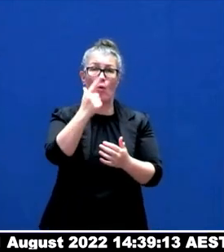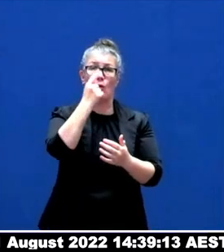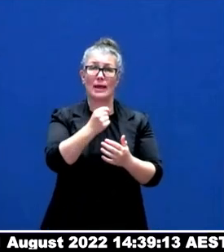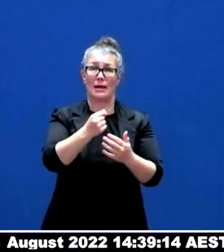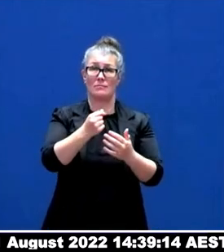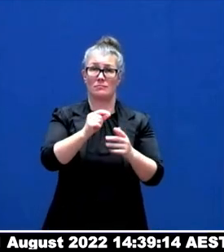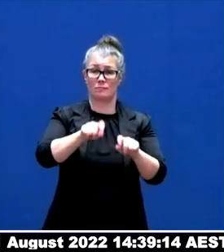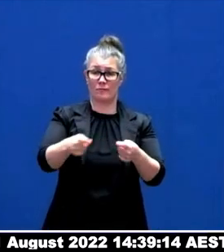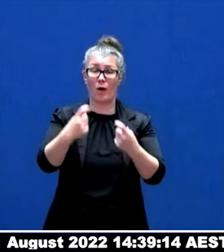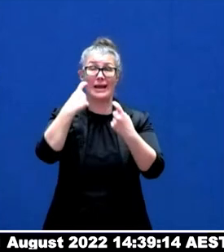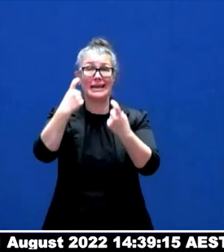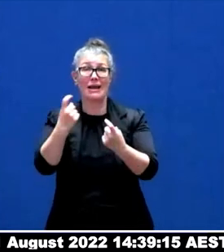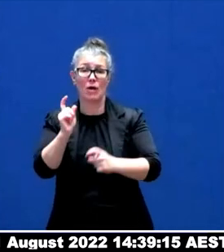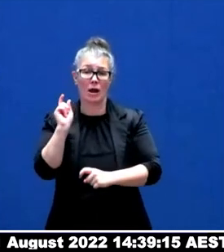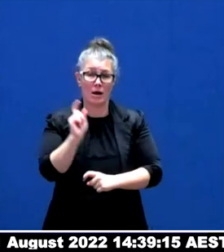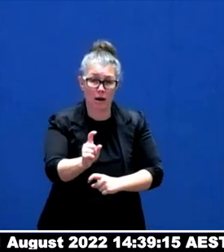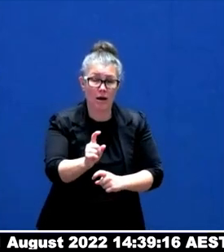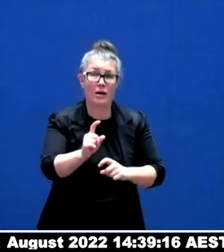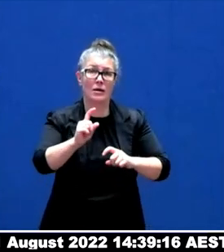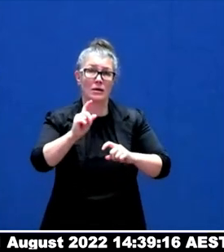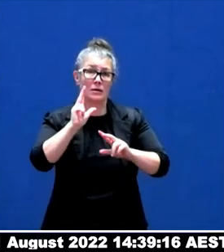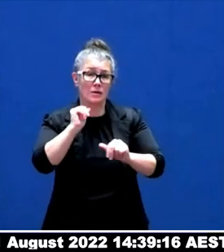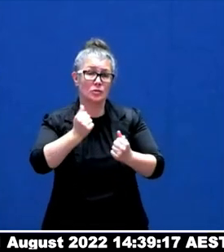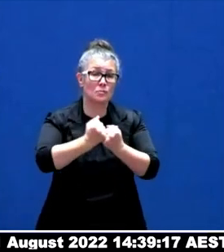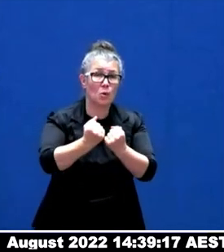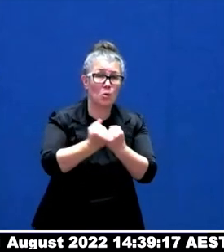drop-in support, and the agency can fund some of that.